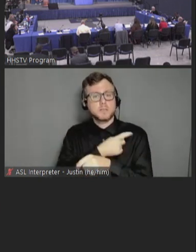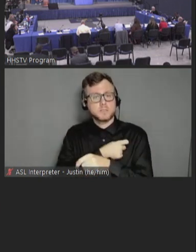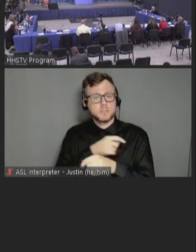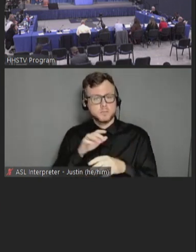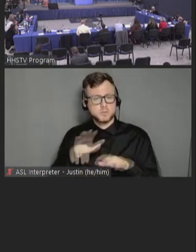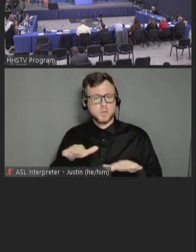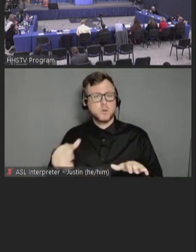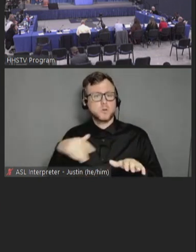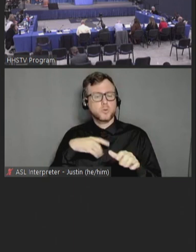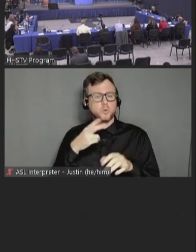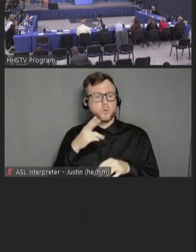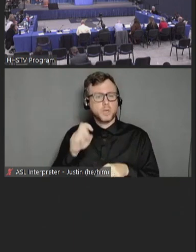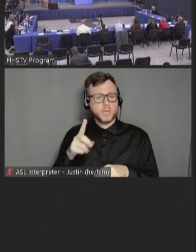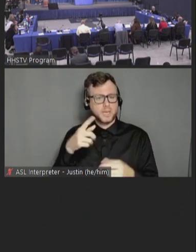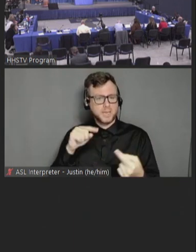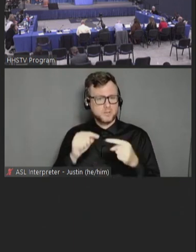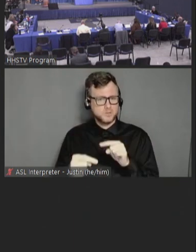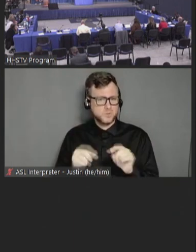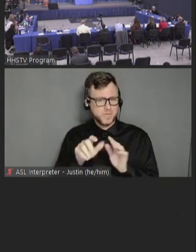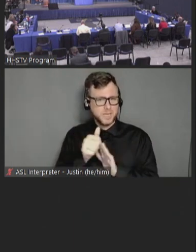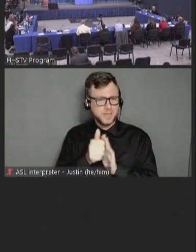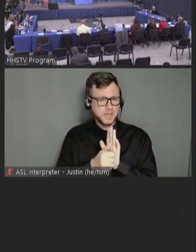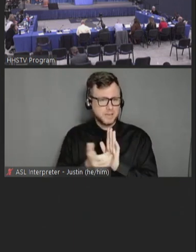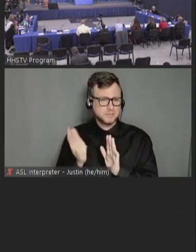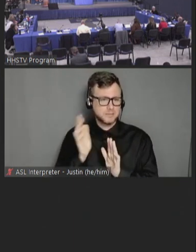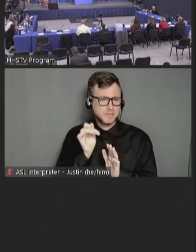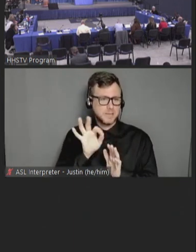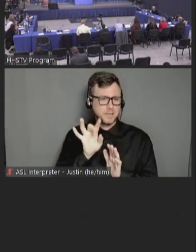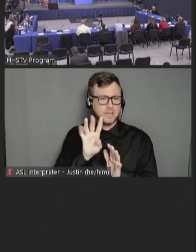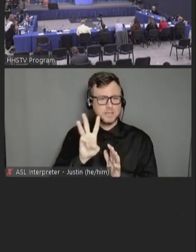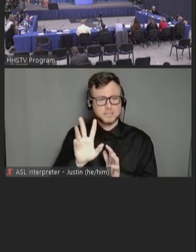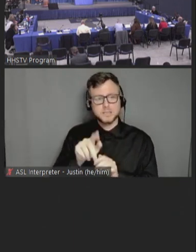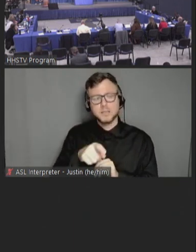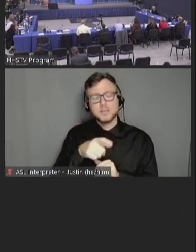In viewing today's recommendations from the vaccine safety report passed today,